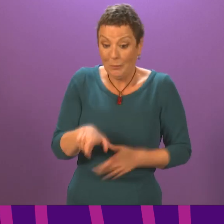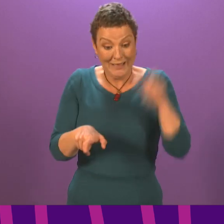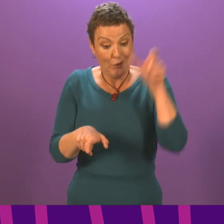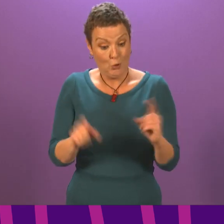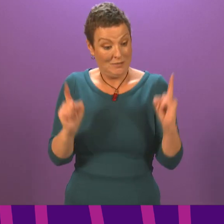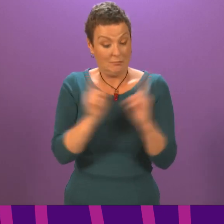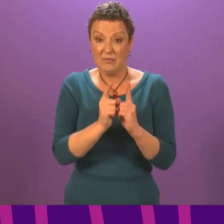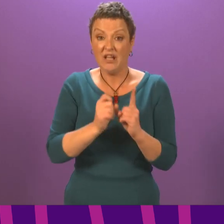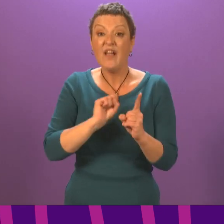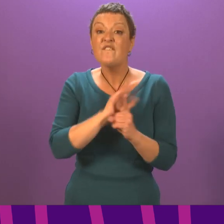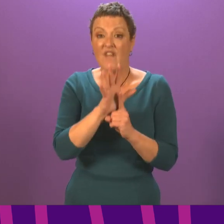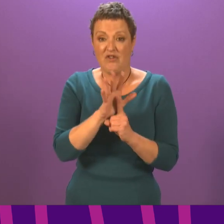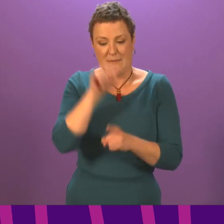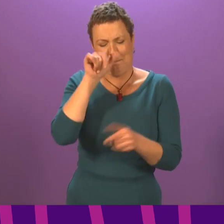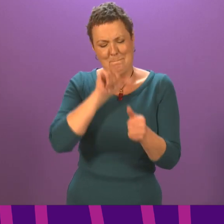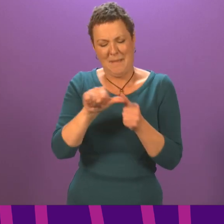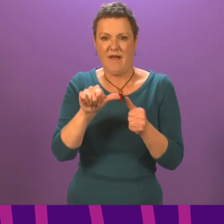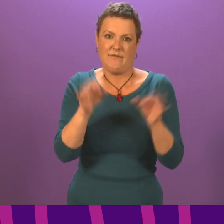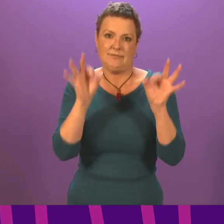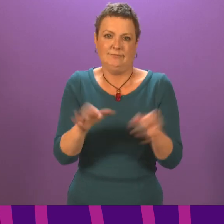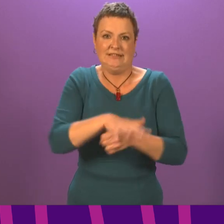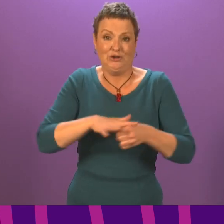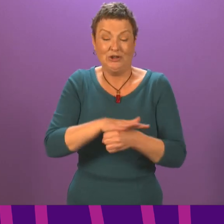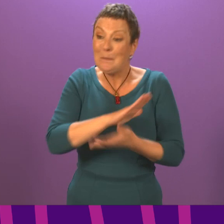the winter period, we have to be very, very careful about all those interactions, which